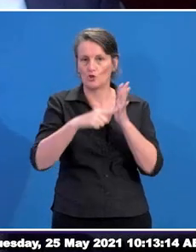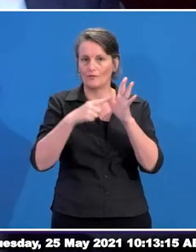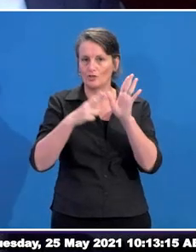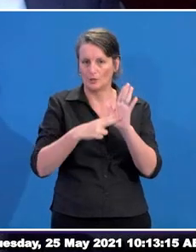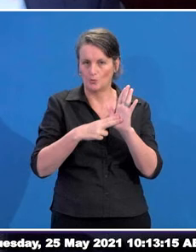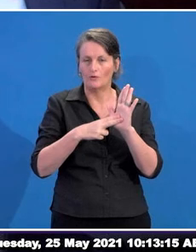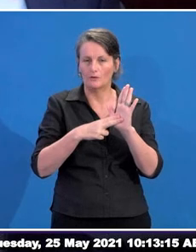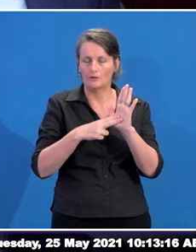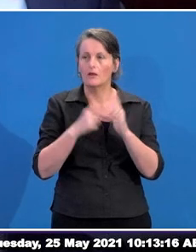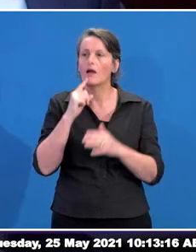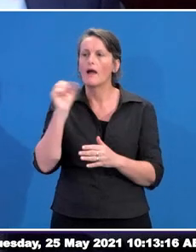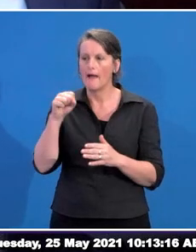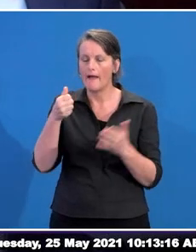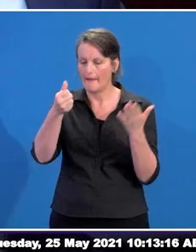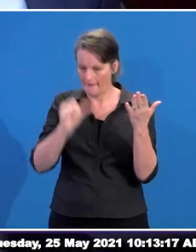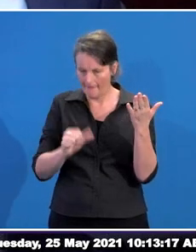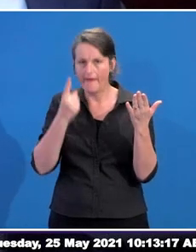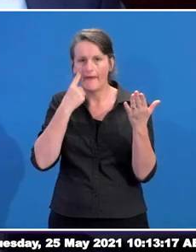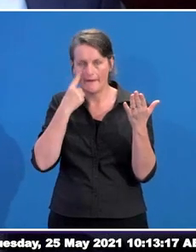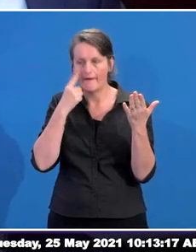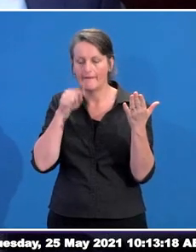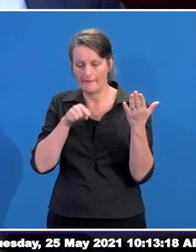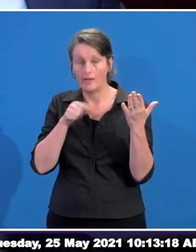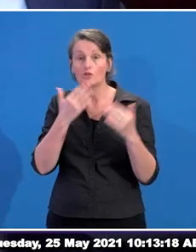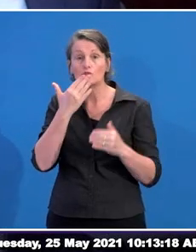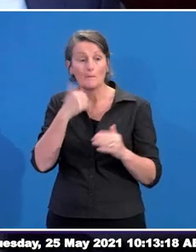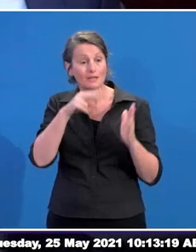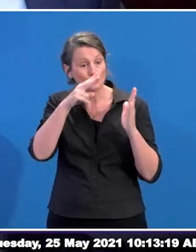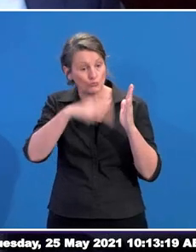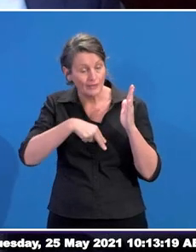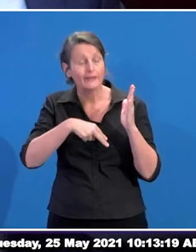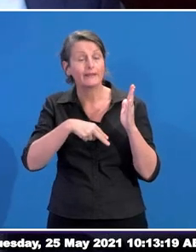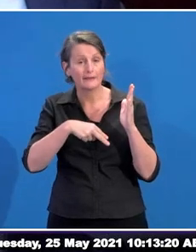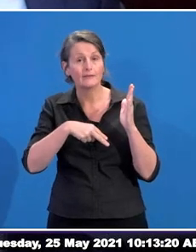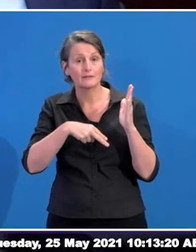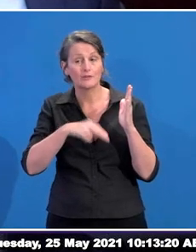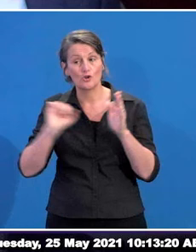Yes. And, yeah. Again, just read the response to yourself,